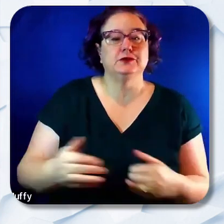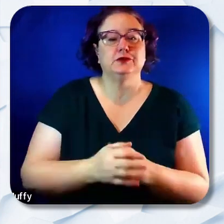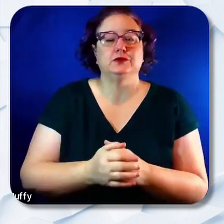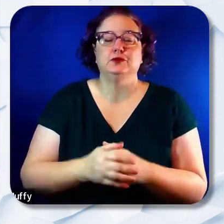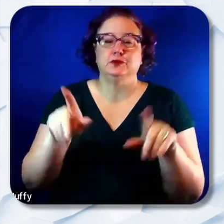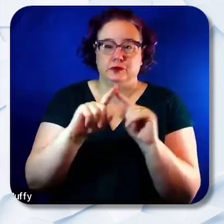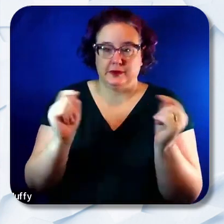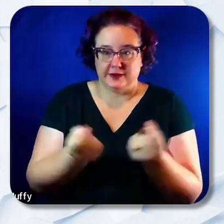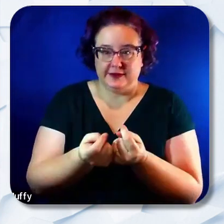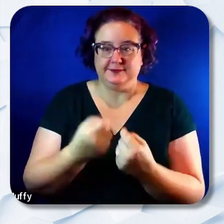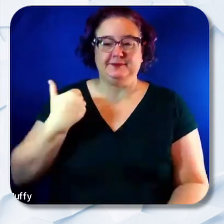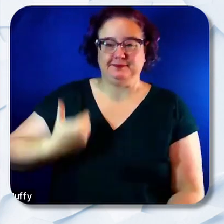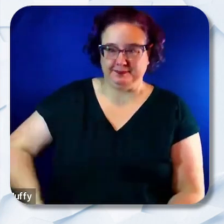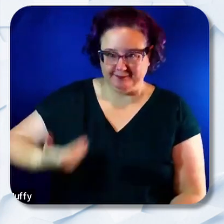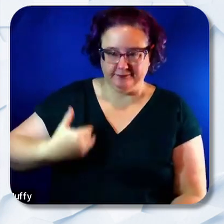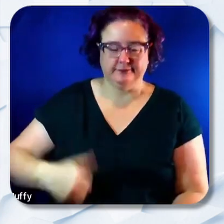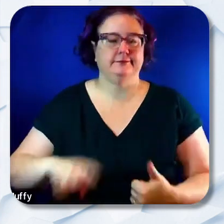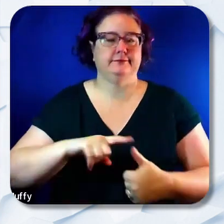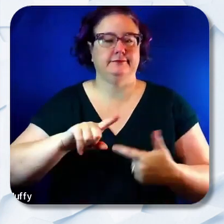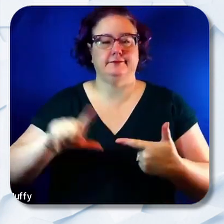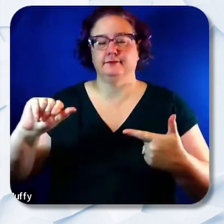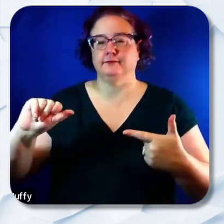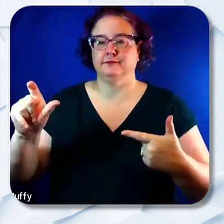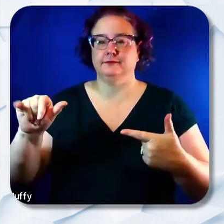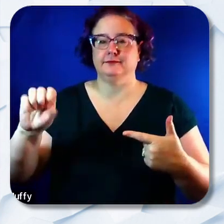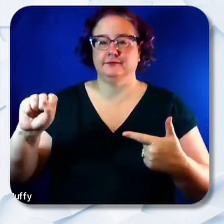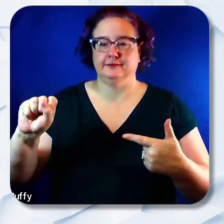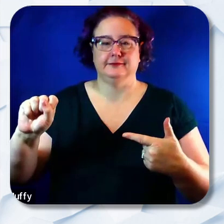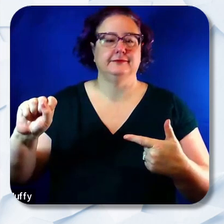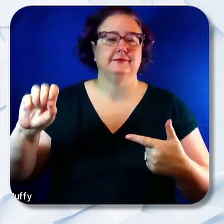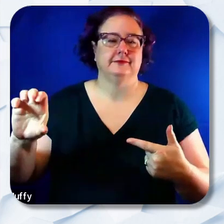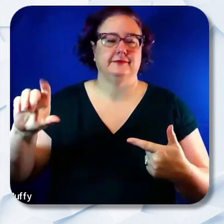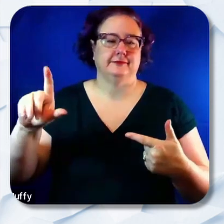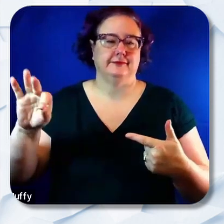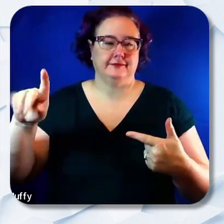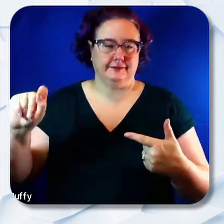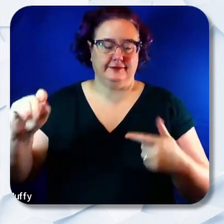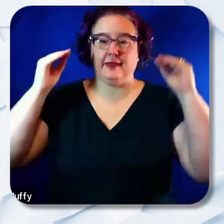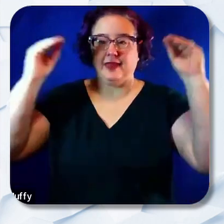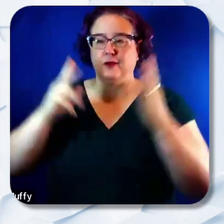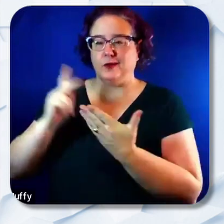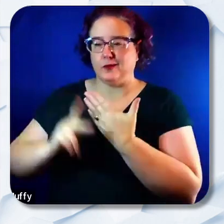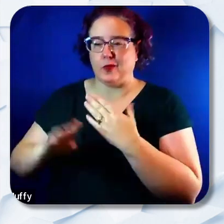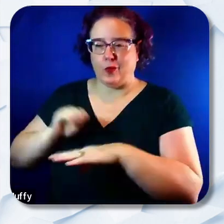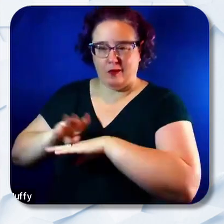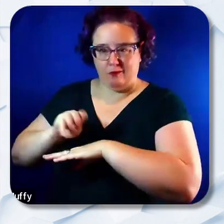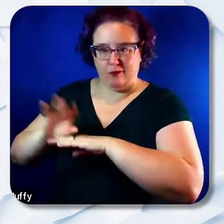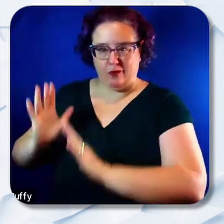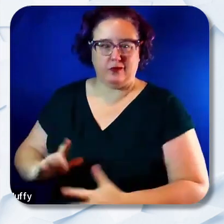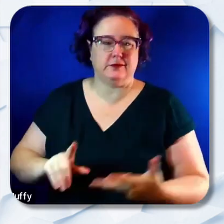It consists of myself, Alexis Clift, an education programs consultant, and Meuy Vue, a Staff